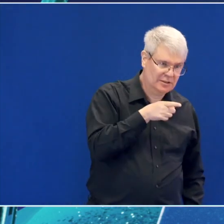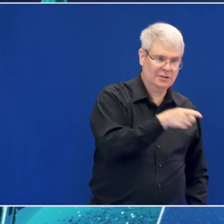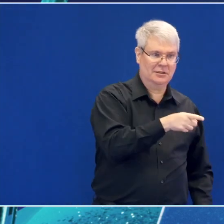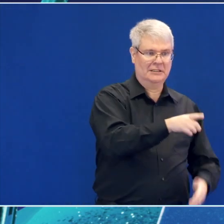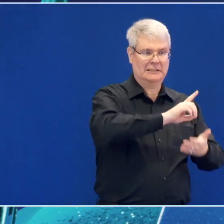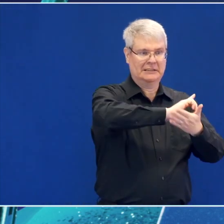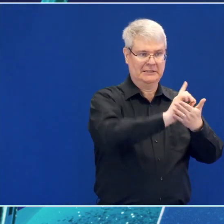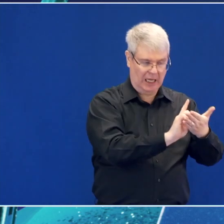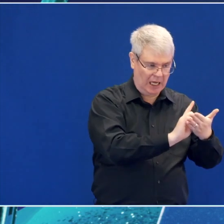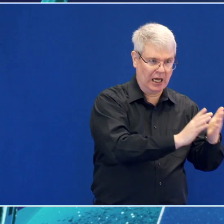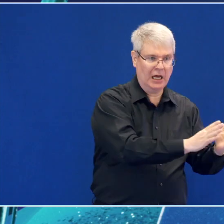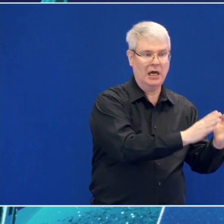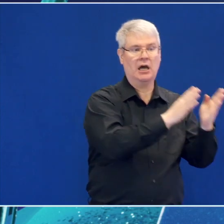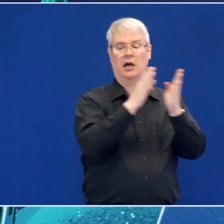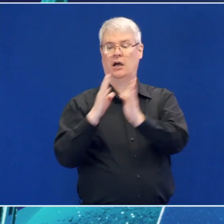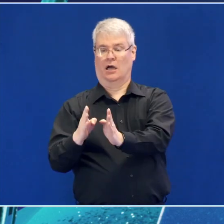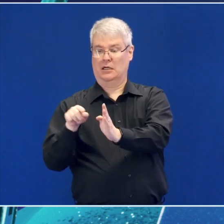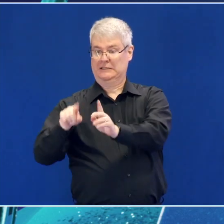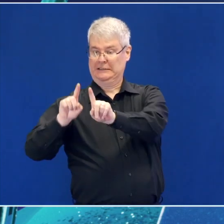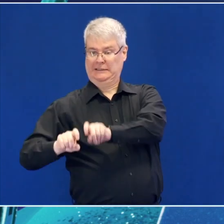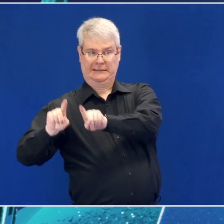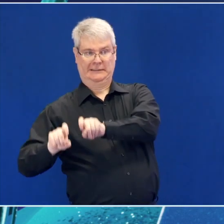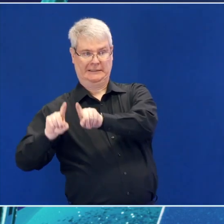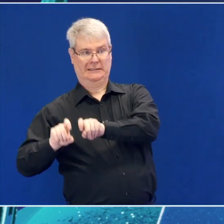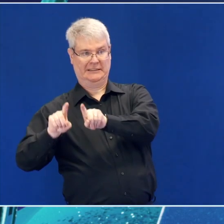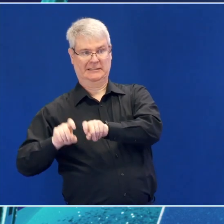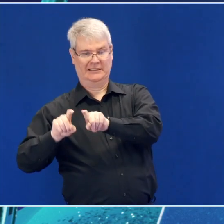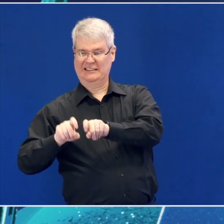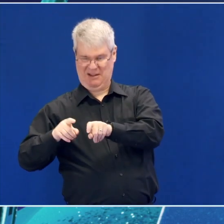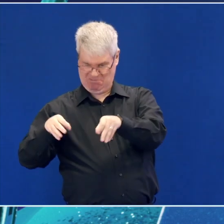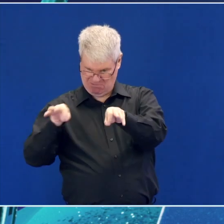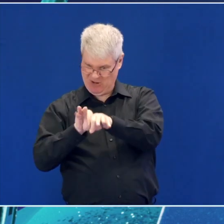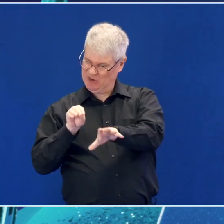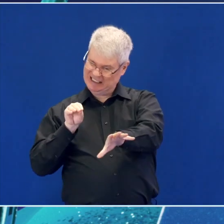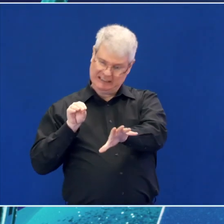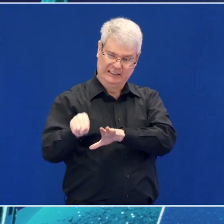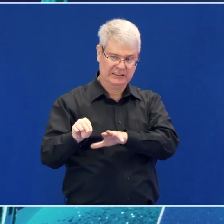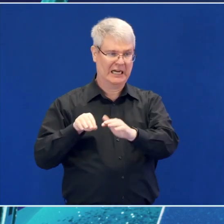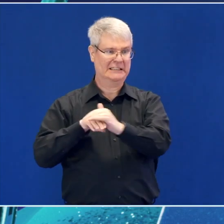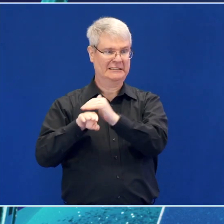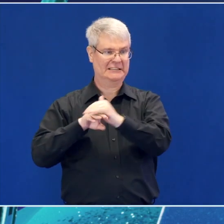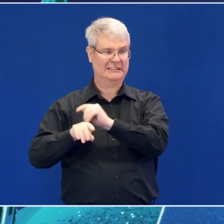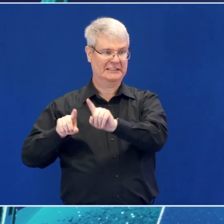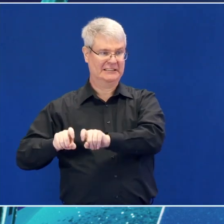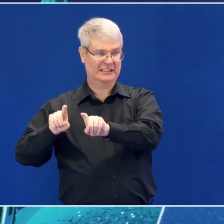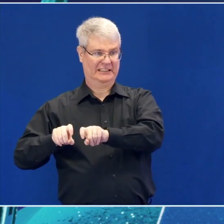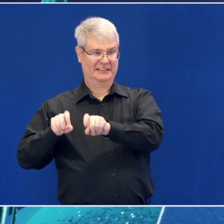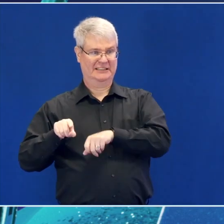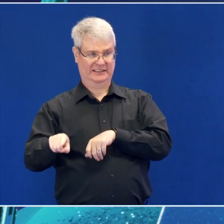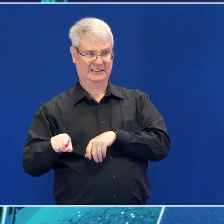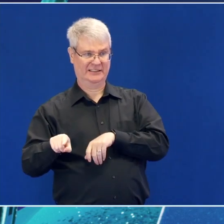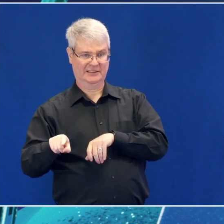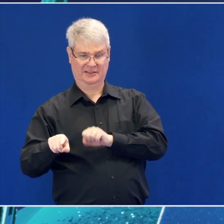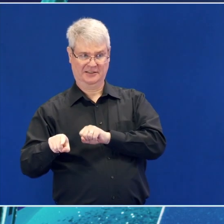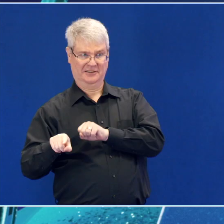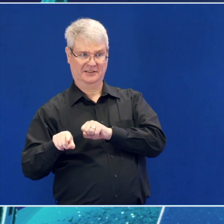So for me, it's -- the pull request a necessary thing. We have to have the tests and the pull requests